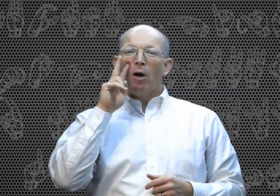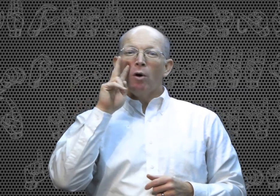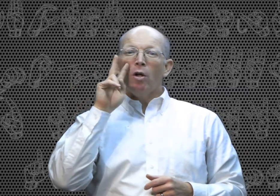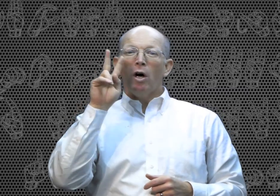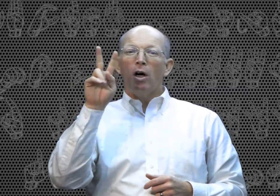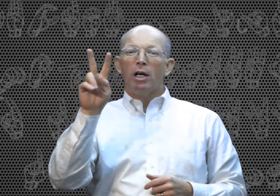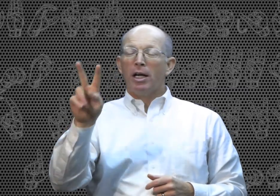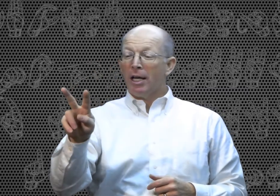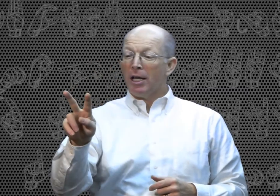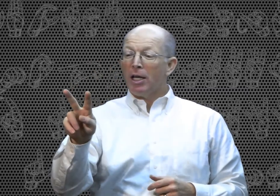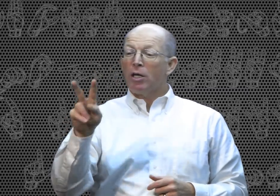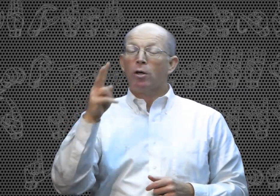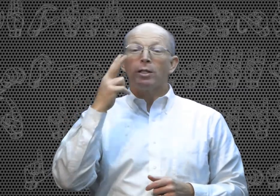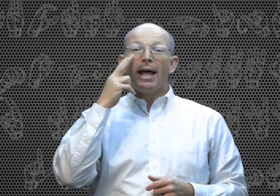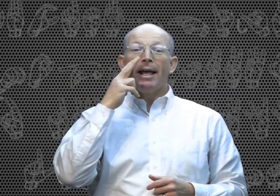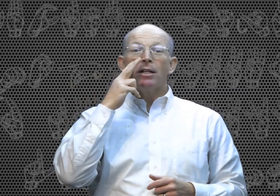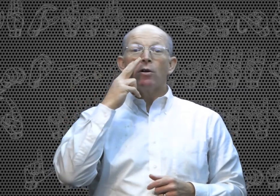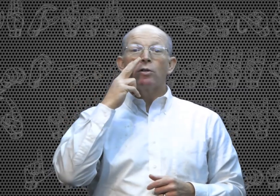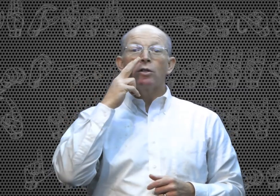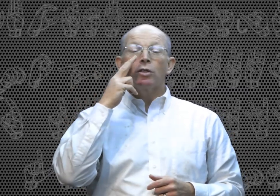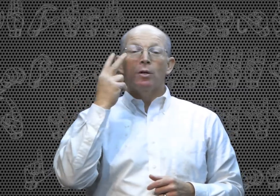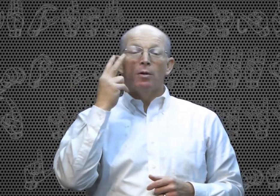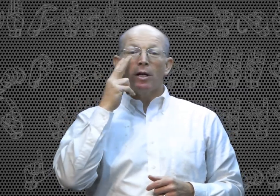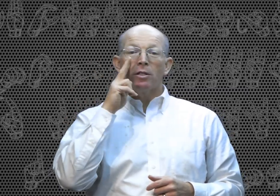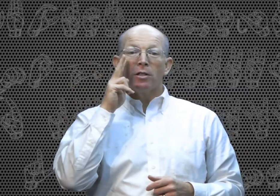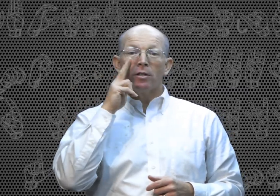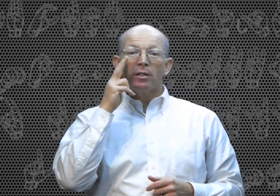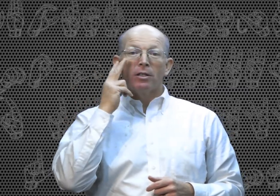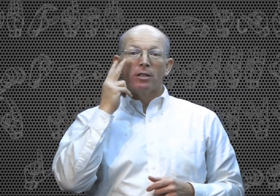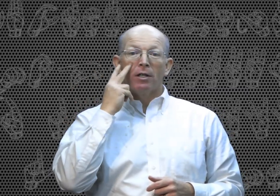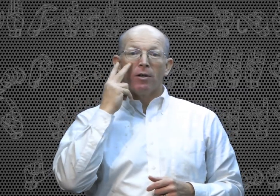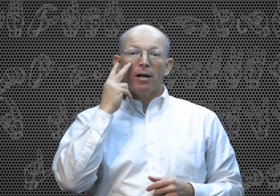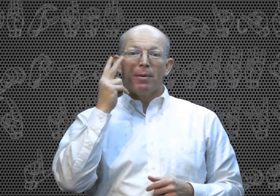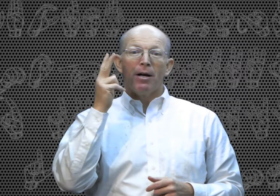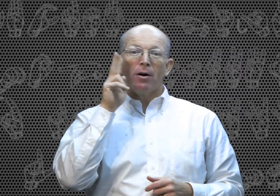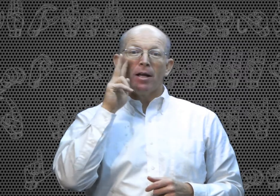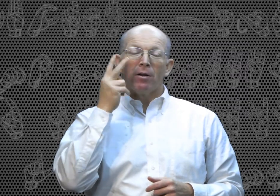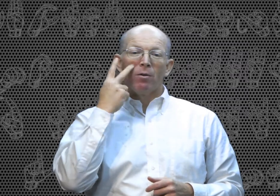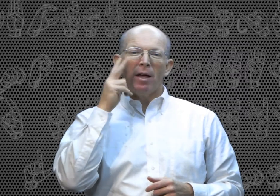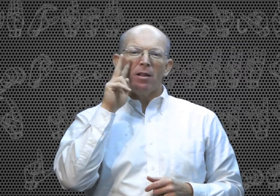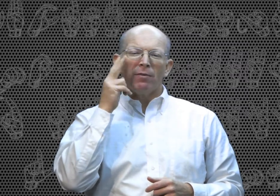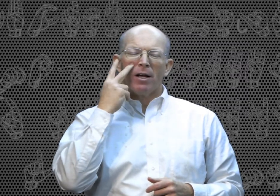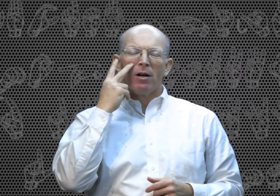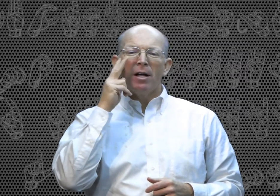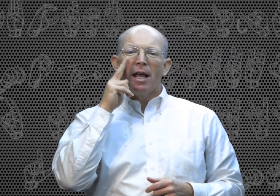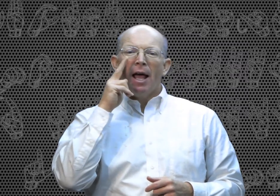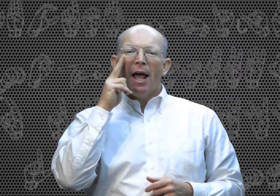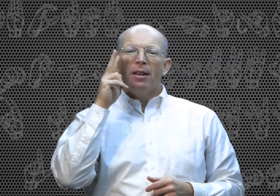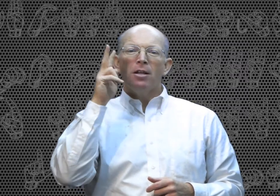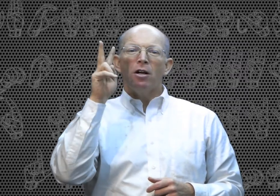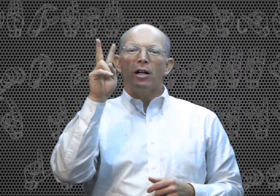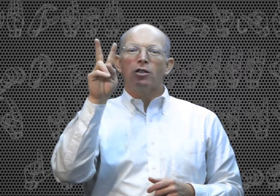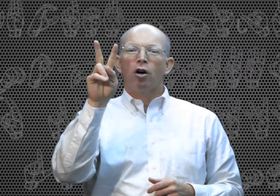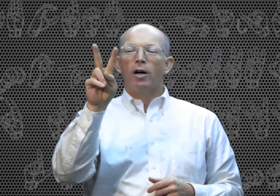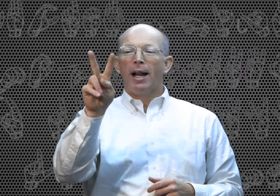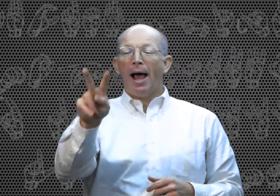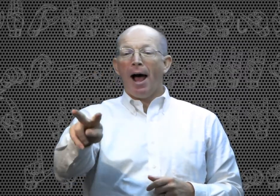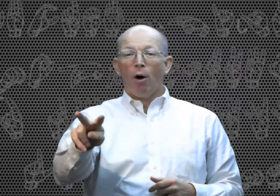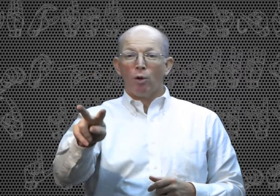Now, LOOK you will take and touch right up here with either finger and then you are going to turn it out.